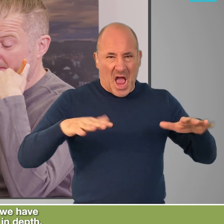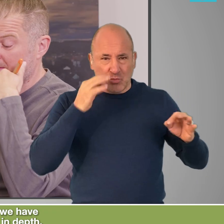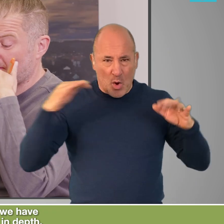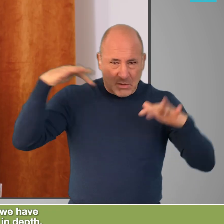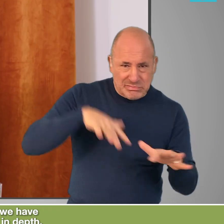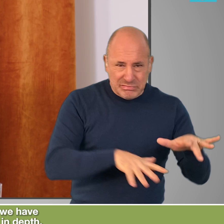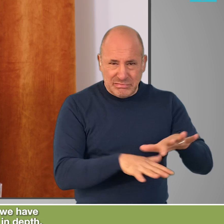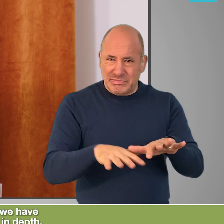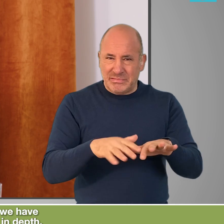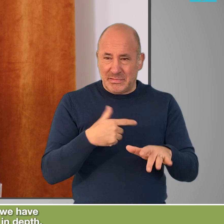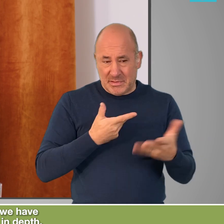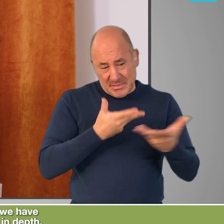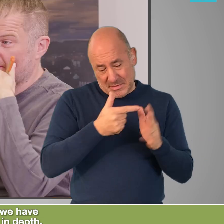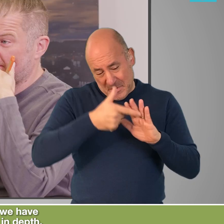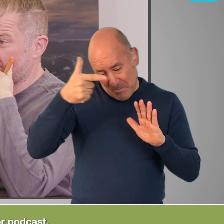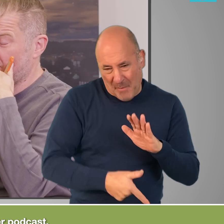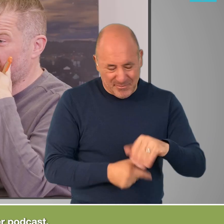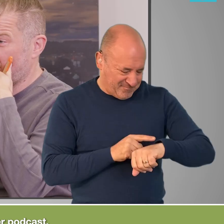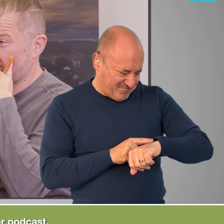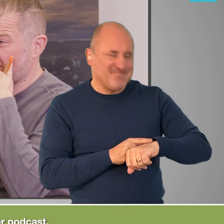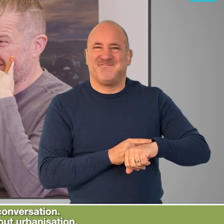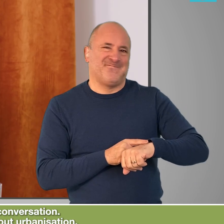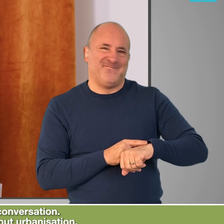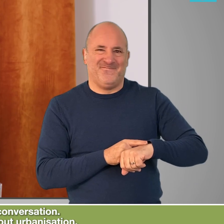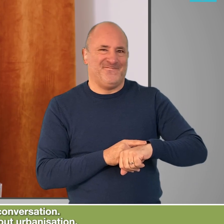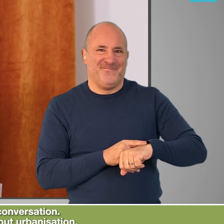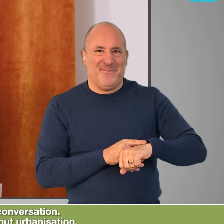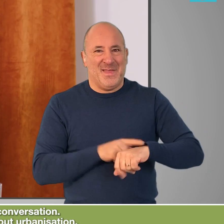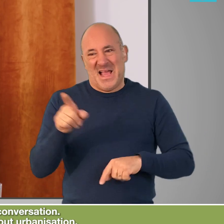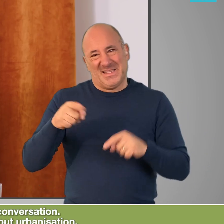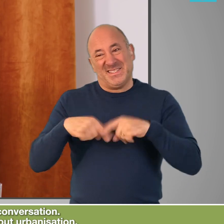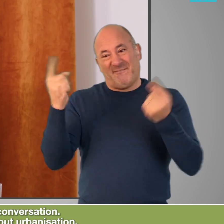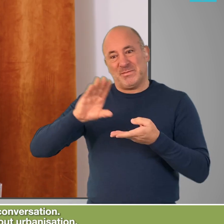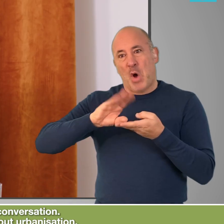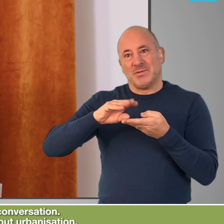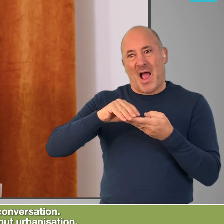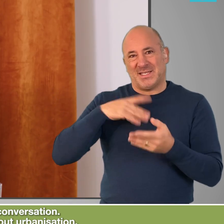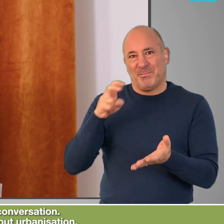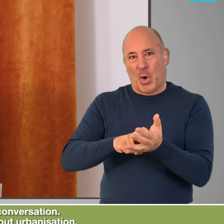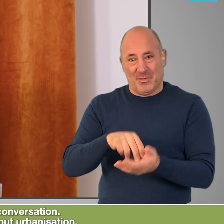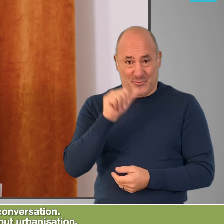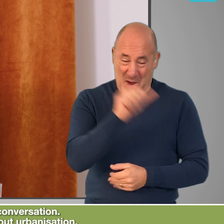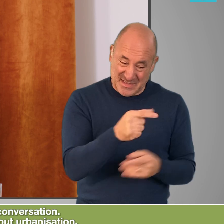And I don't think we have time to cover that in depth. That's a whole other podcast. It's a whole different conversation. But also when we talk about urbanisation,